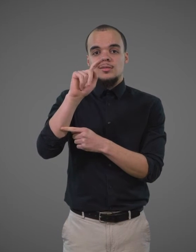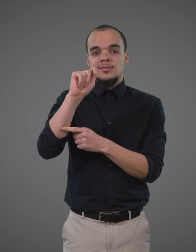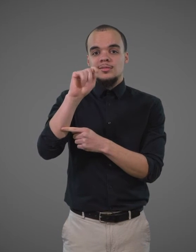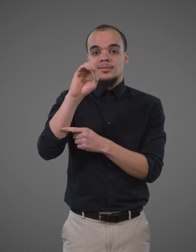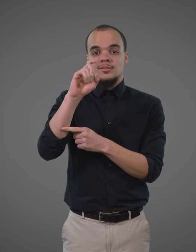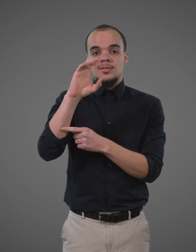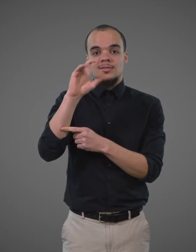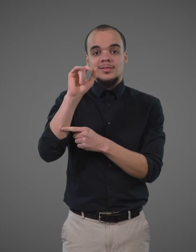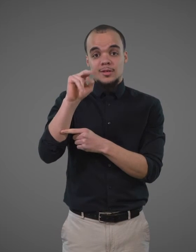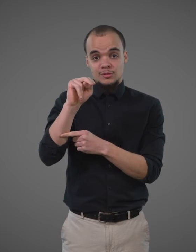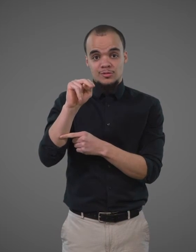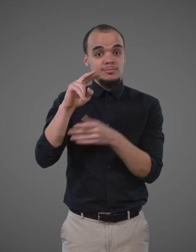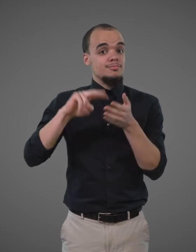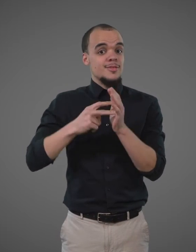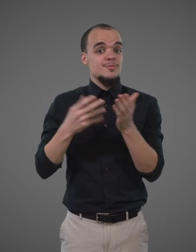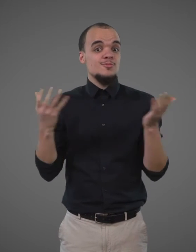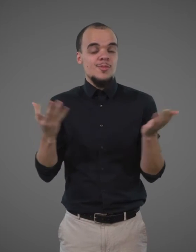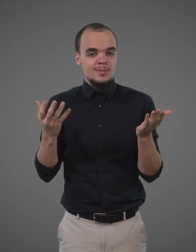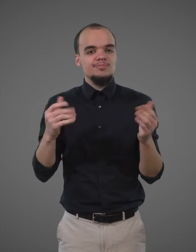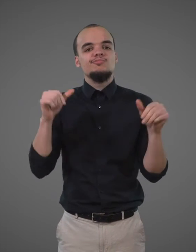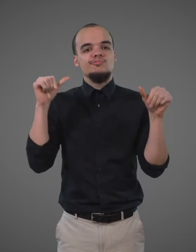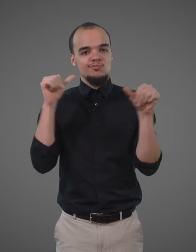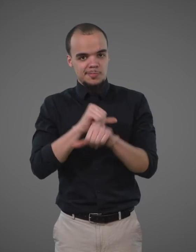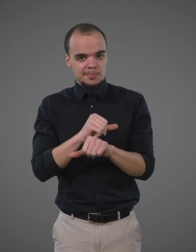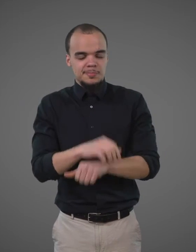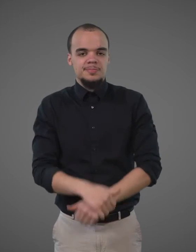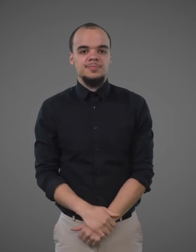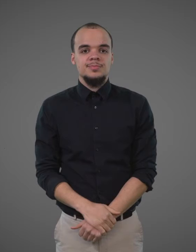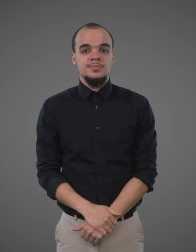Alcohol intoxication means being drunk.